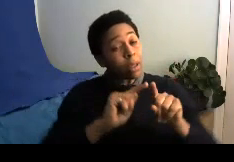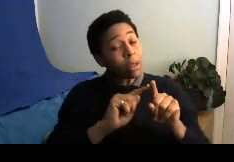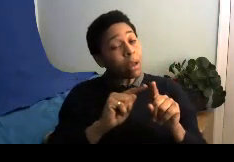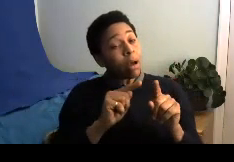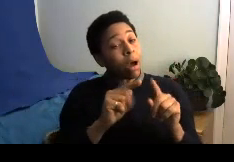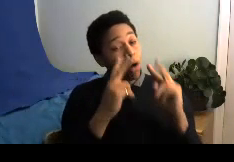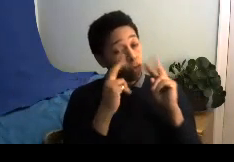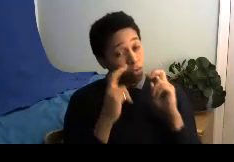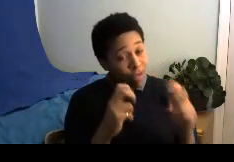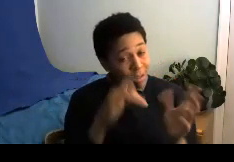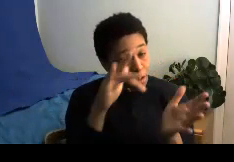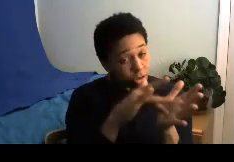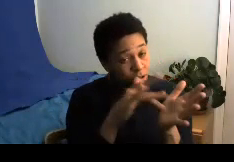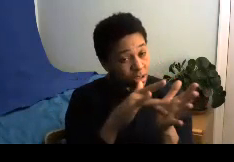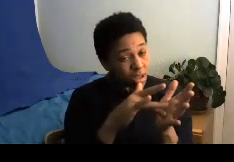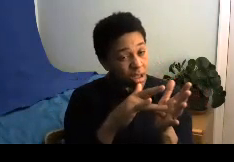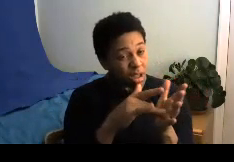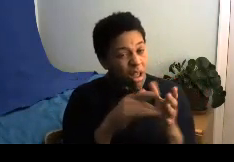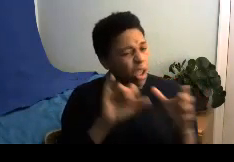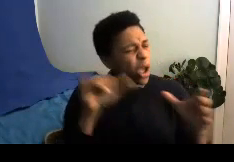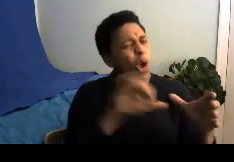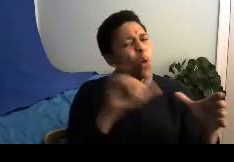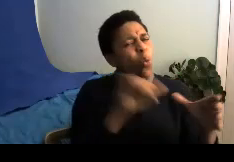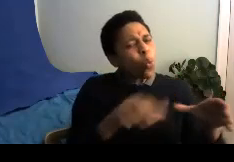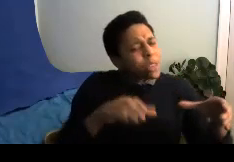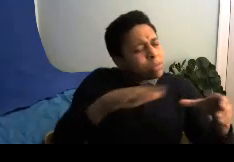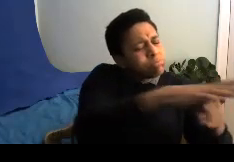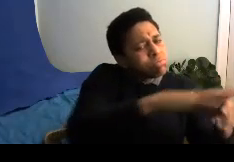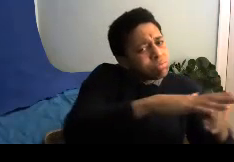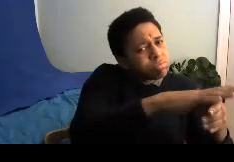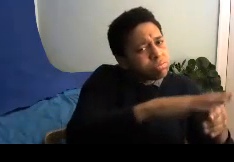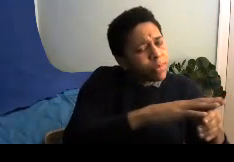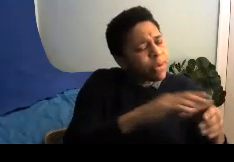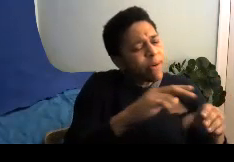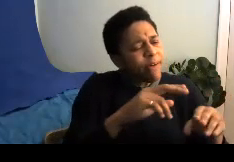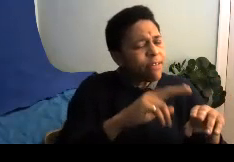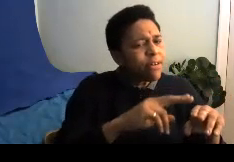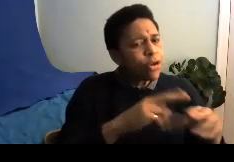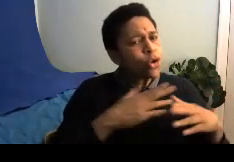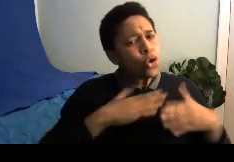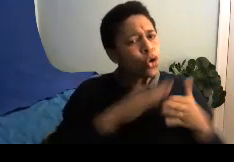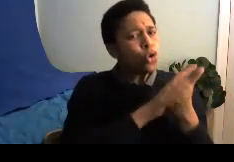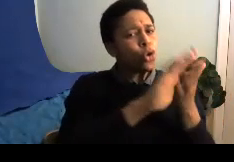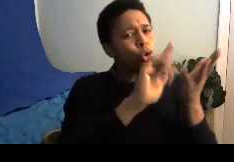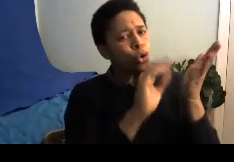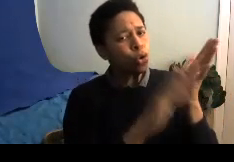and Humanities at King's. And usually, we'd be meeting up in